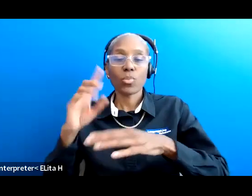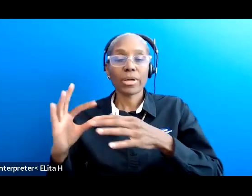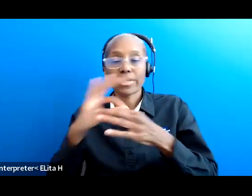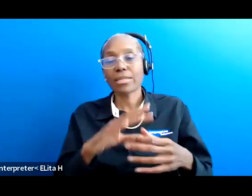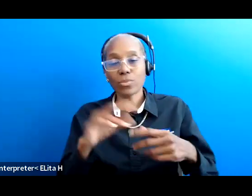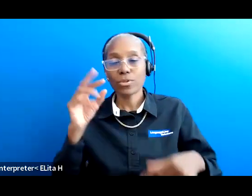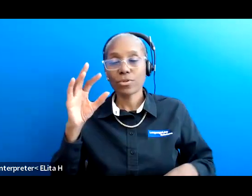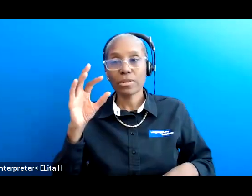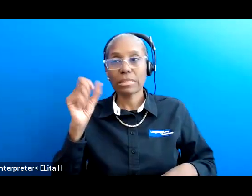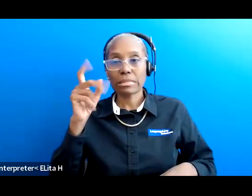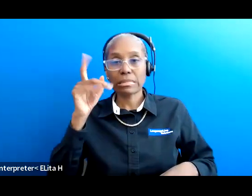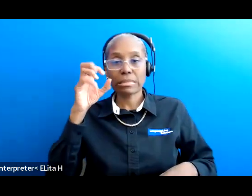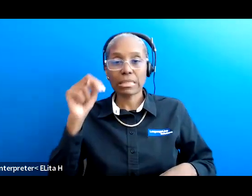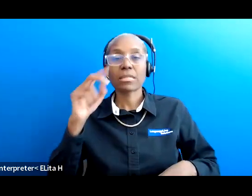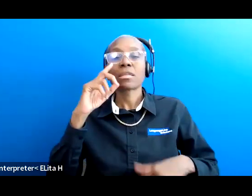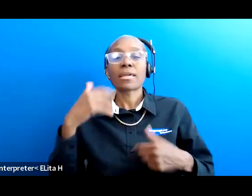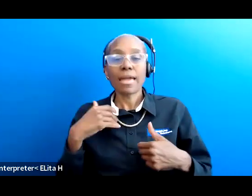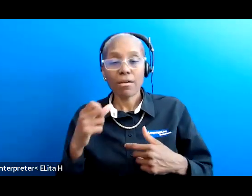reaction and cause them to void.